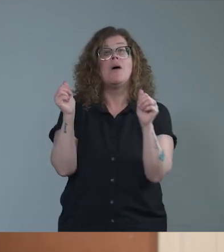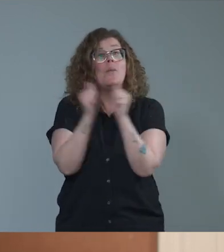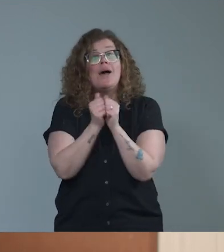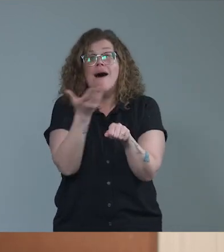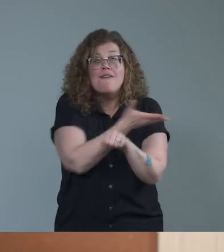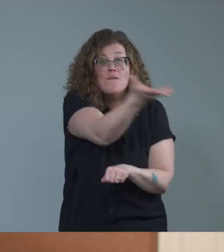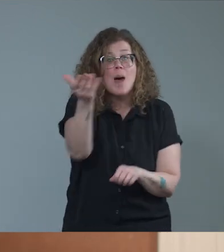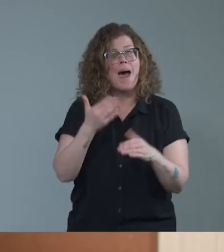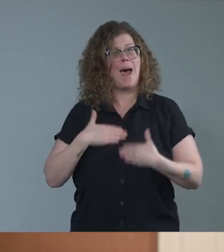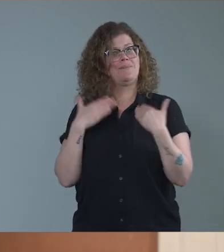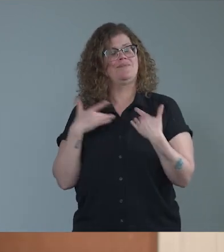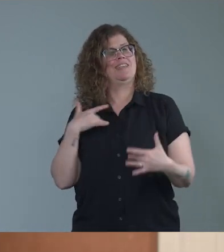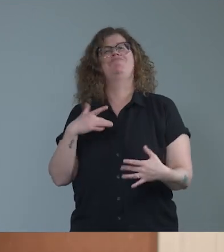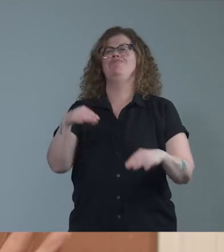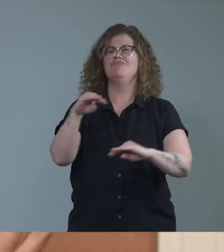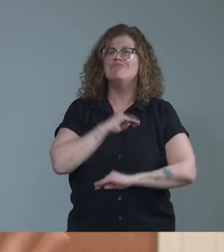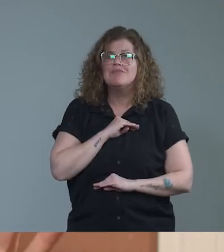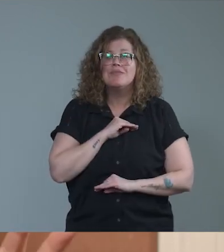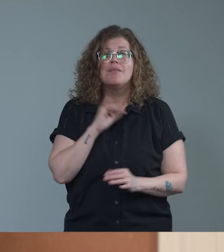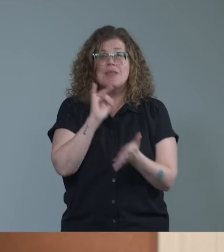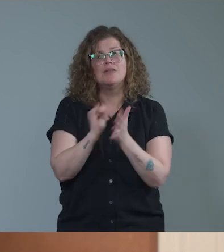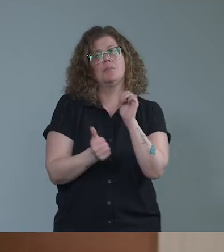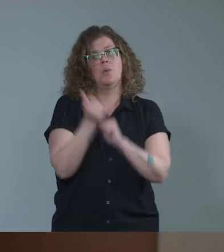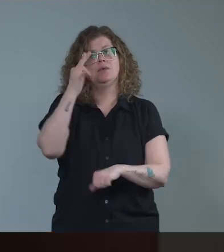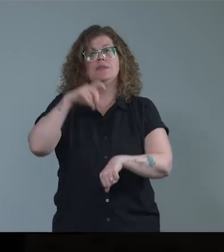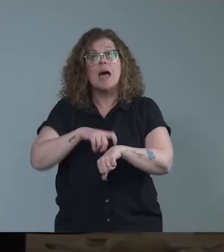really, really well, and with everybody happy along the way.